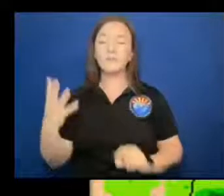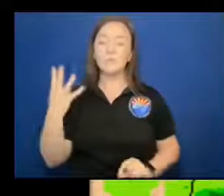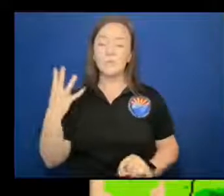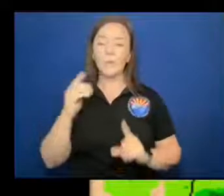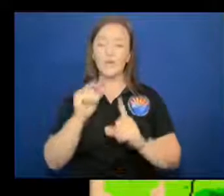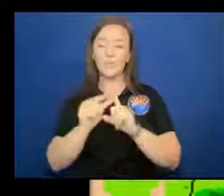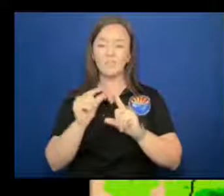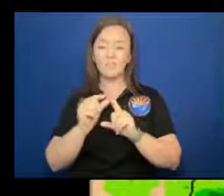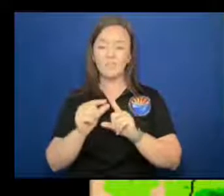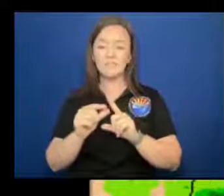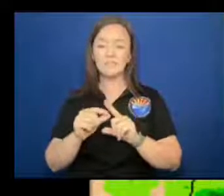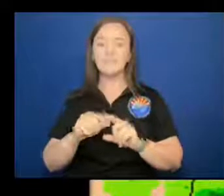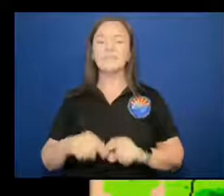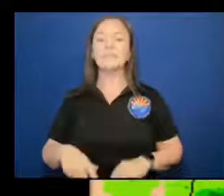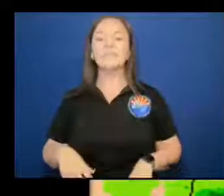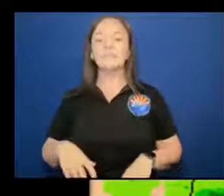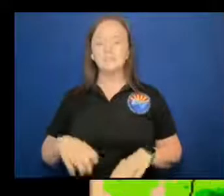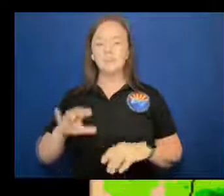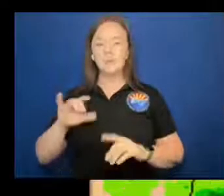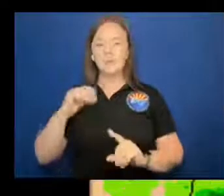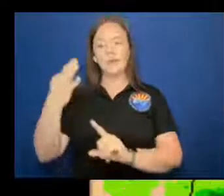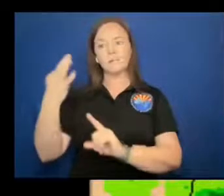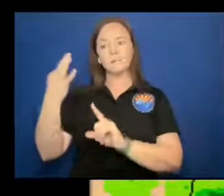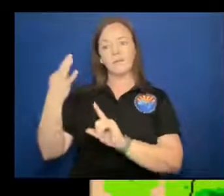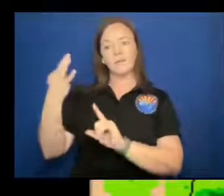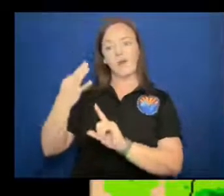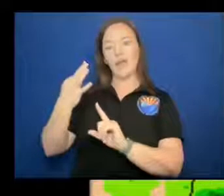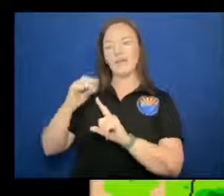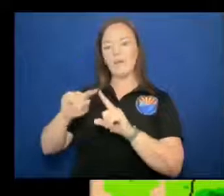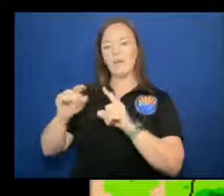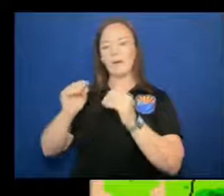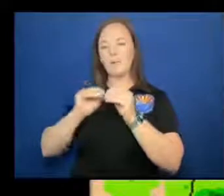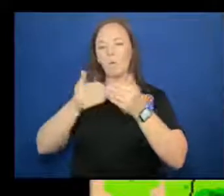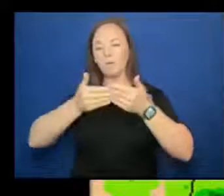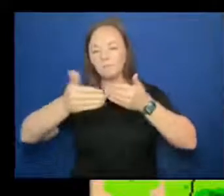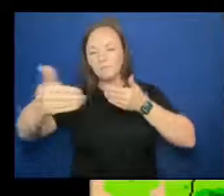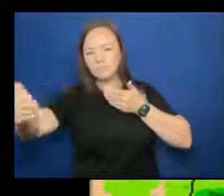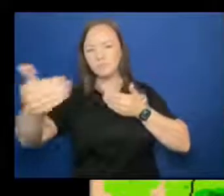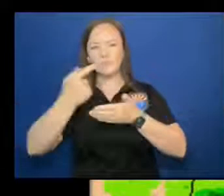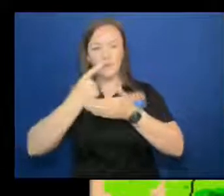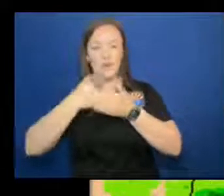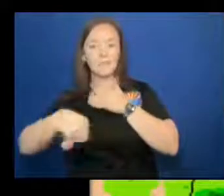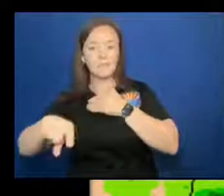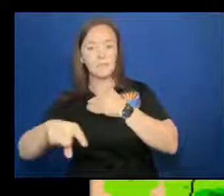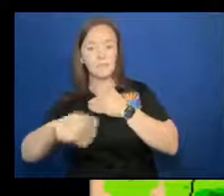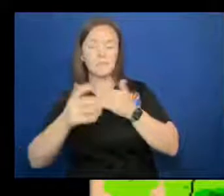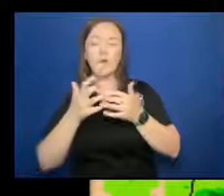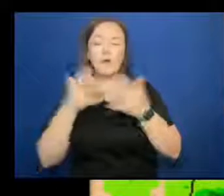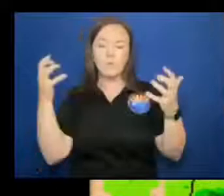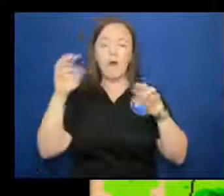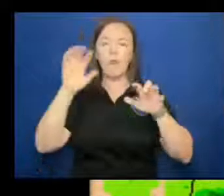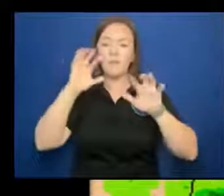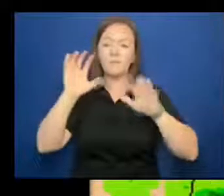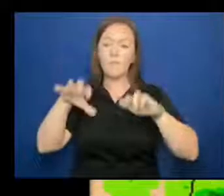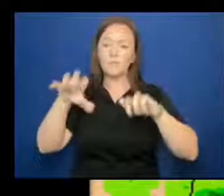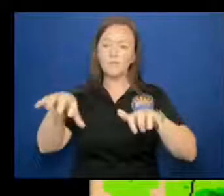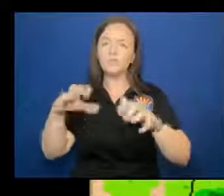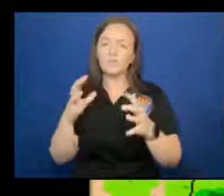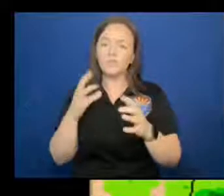LIGHTER COLORS AND THE BLUES, AND THAT IS DEEPER MOISTURE AND WHEN WE LOOK AT THAT WE CAN SEE THAT IS WHERE THE BIGGEST STREAM OF MOISTURE IS OCCURRING AND